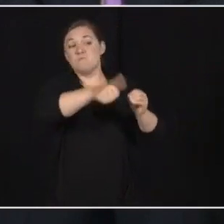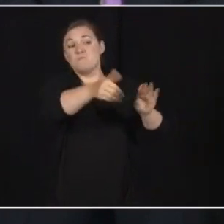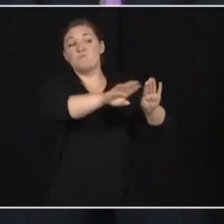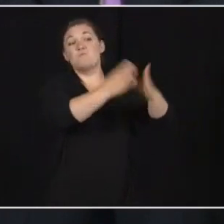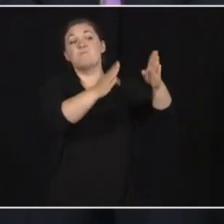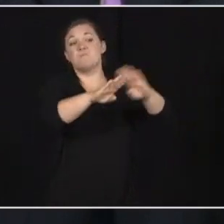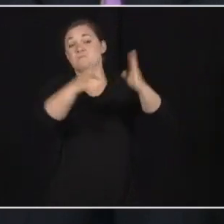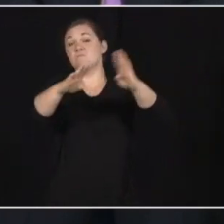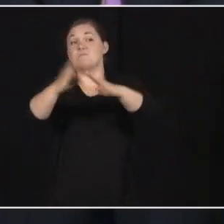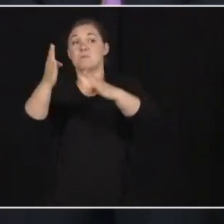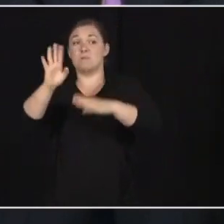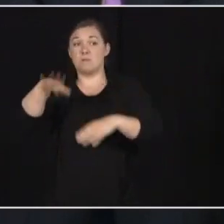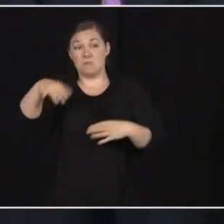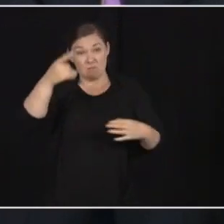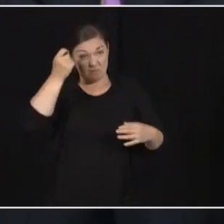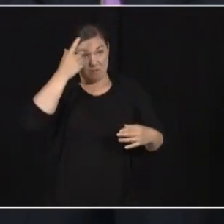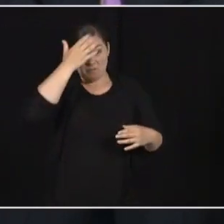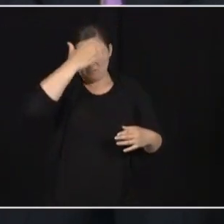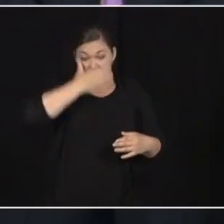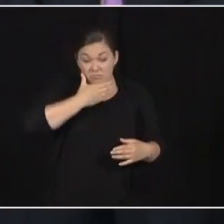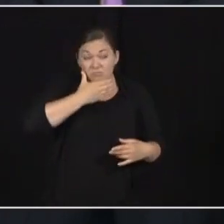rolling with large suppliers